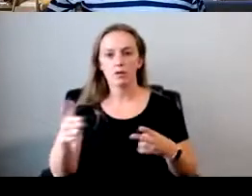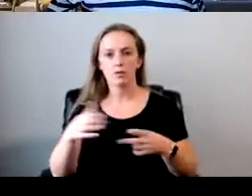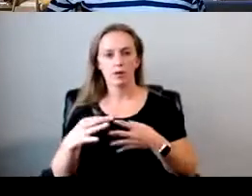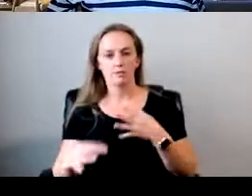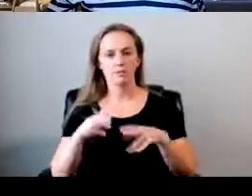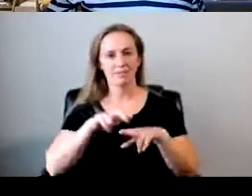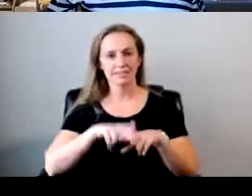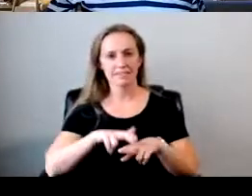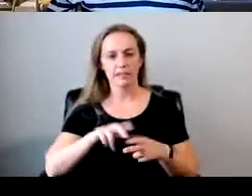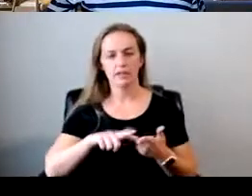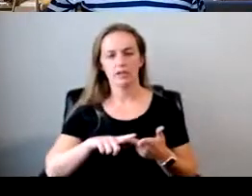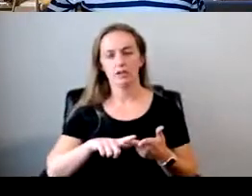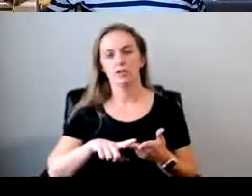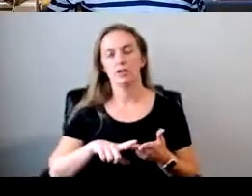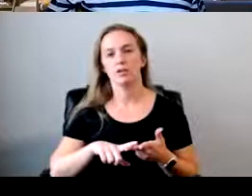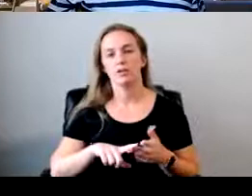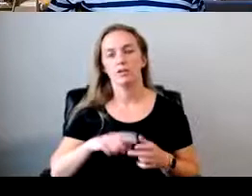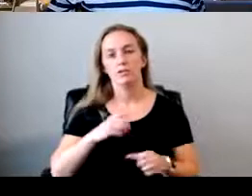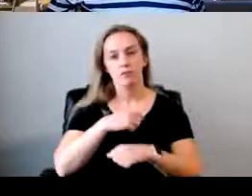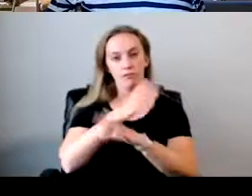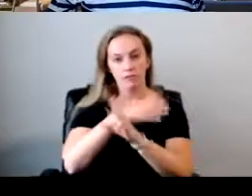video and phone, and face to face. So having different options.